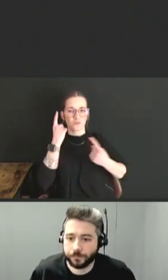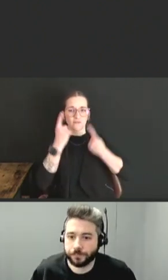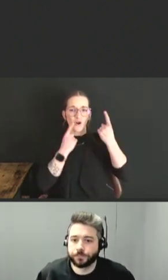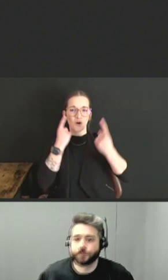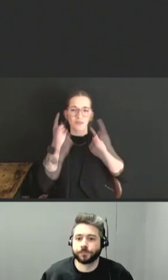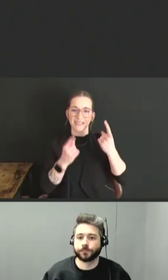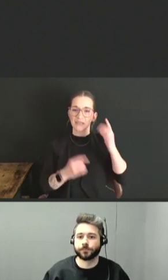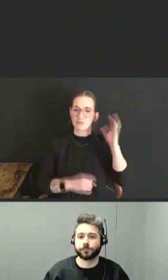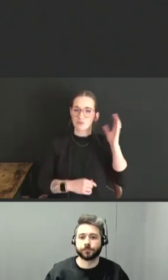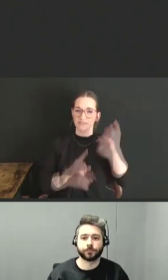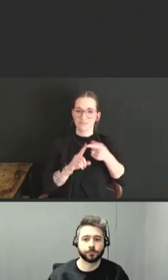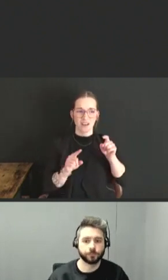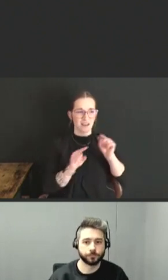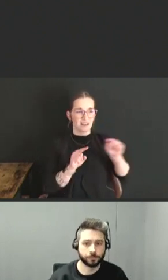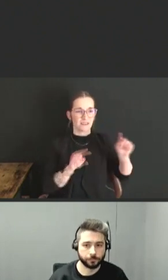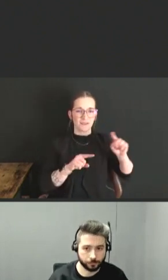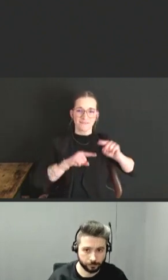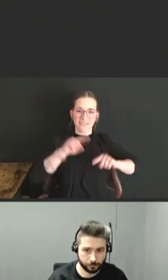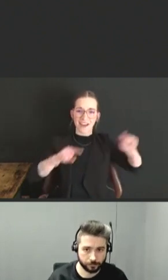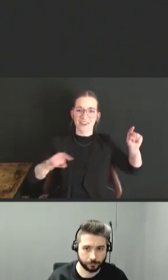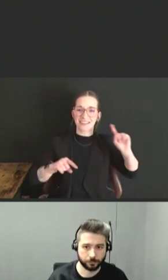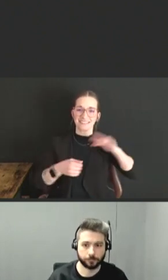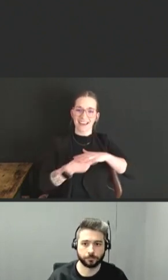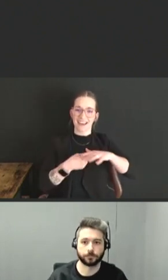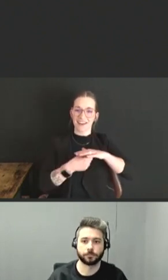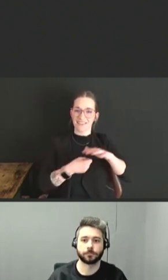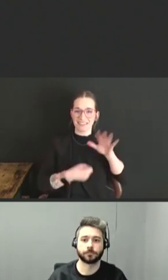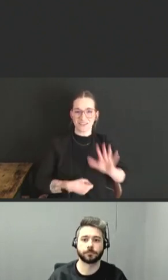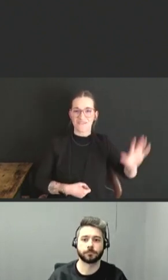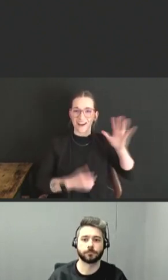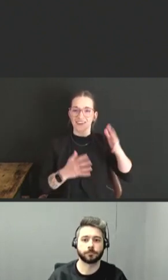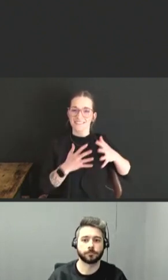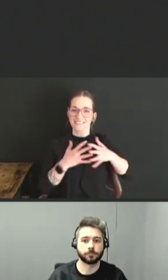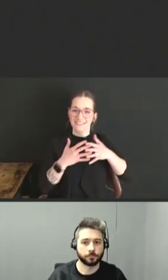a lot of areas around our country, trying to improve the health of our